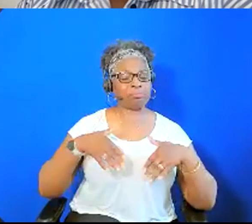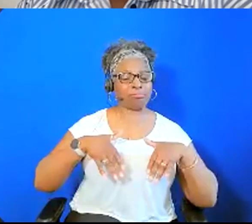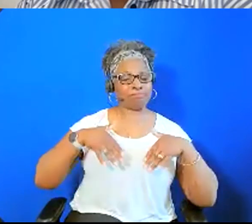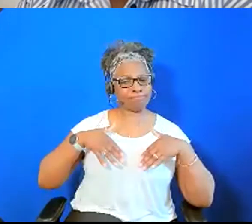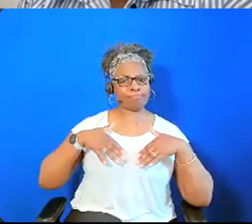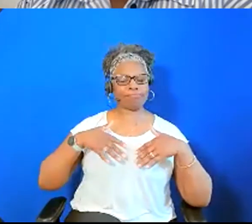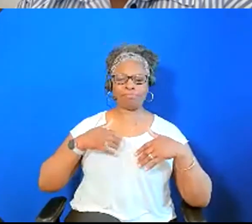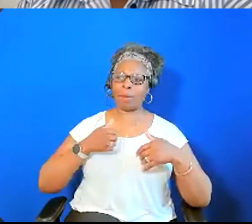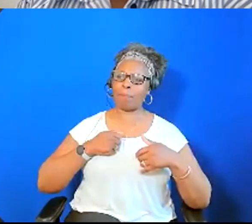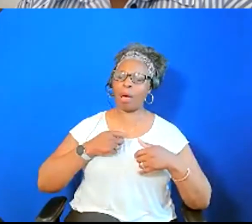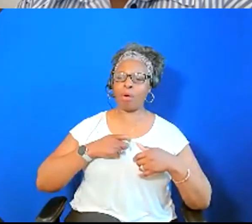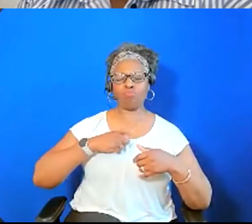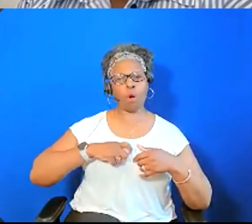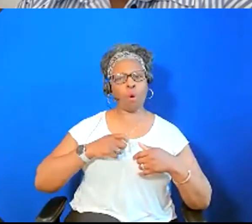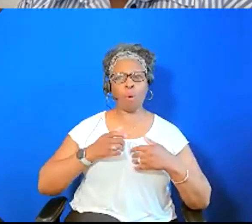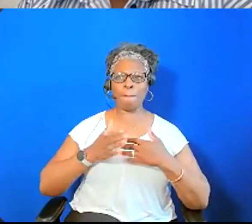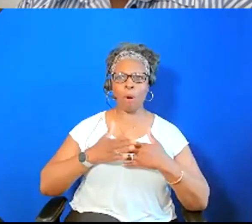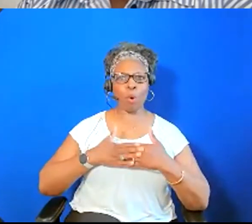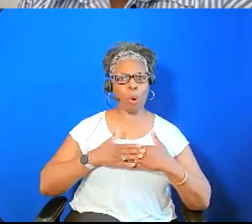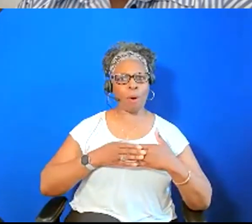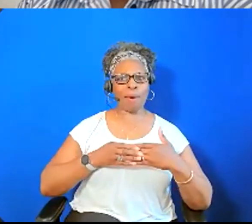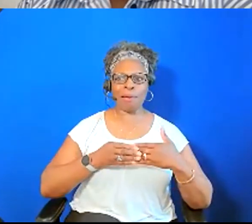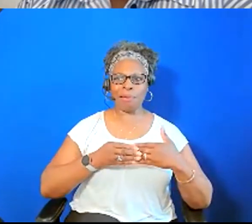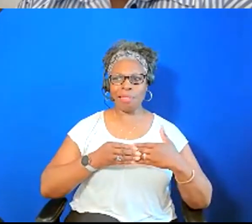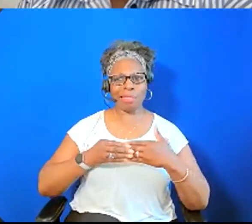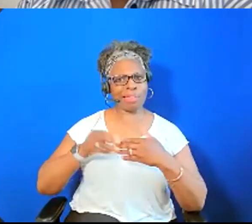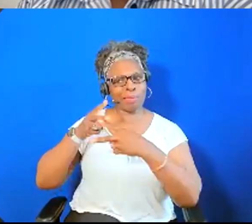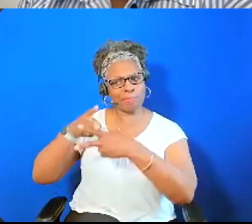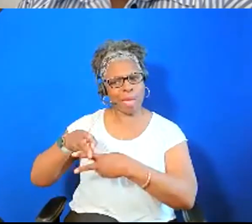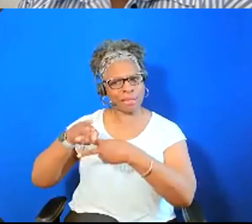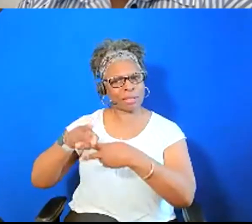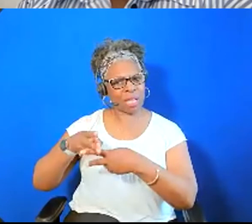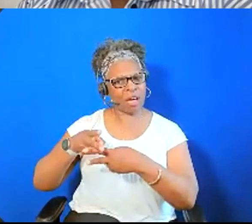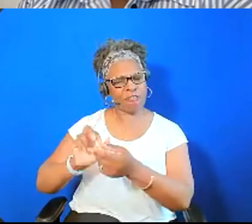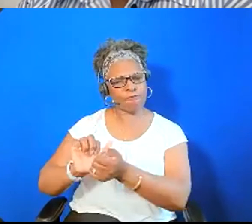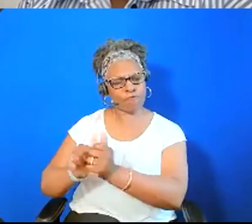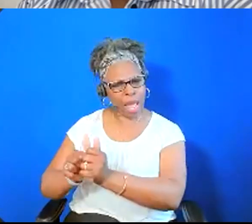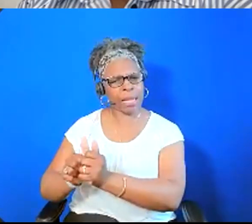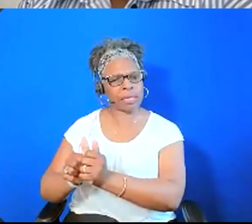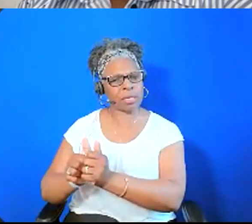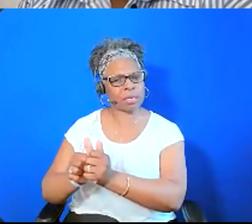a mentorship or a friend, but not necessarily, you know, someone that would then feel like